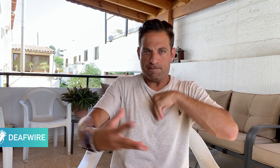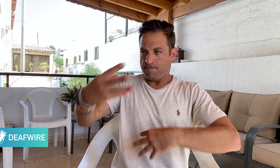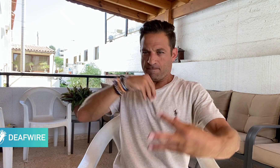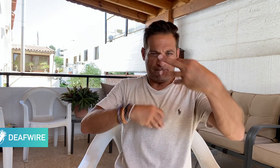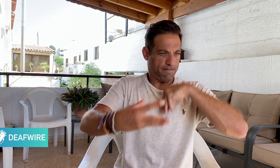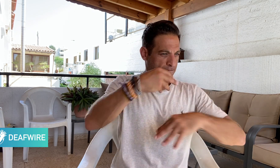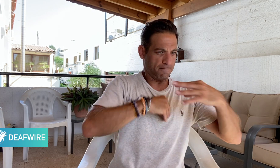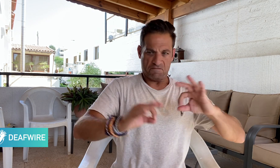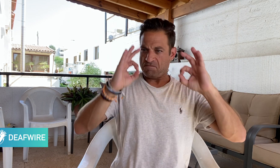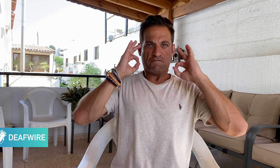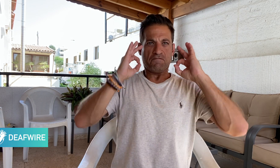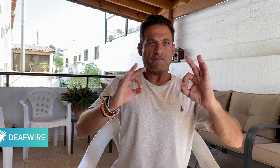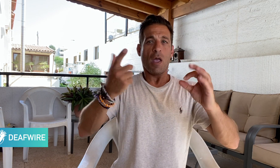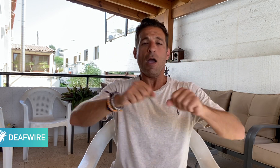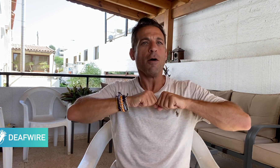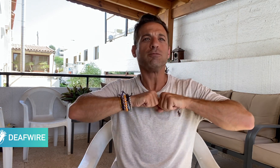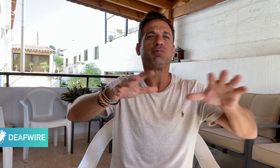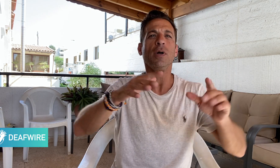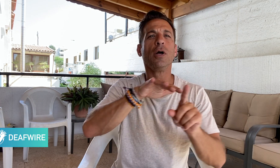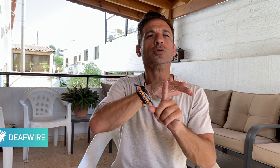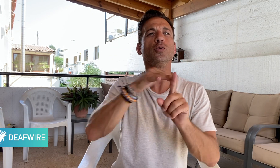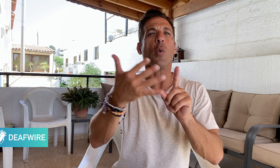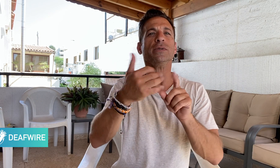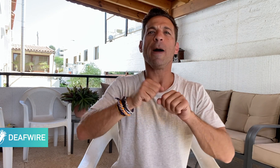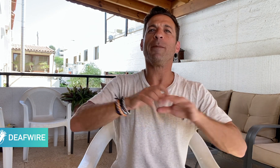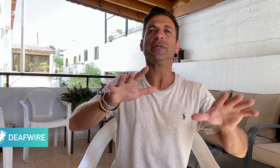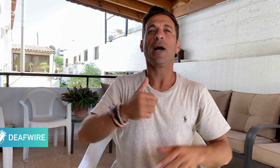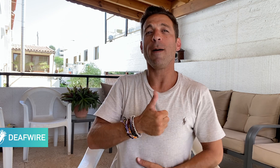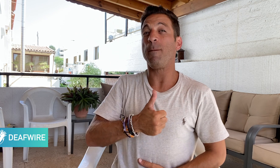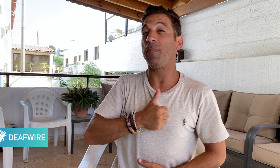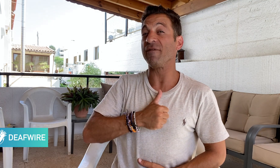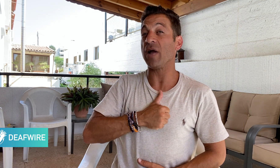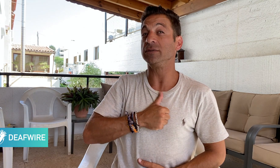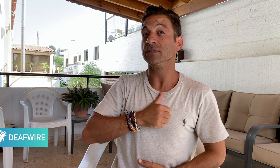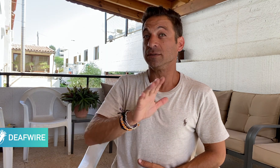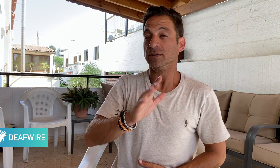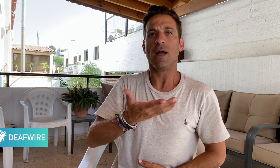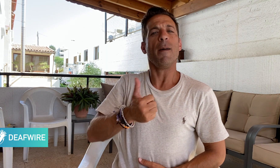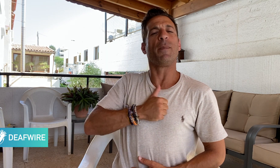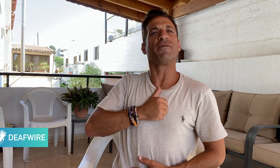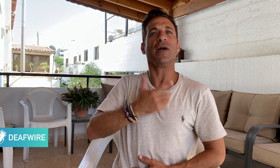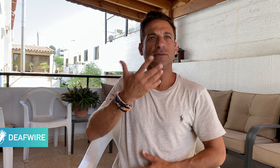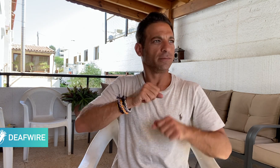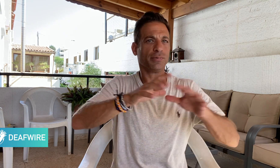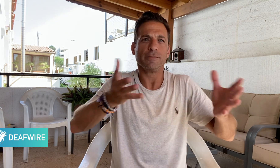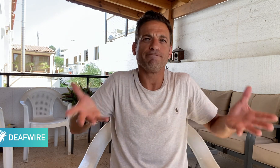and posting their videos on their personal social media pages